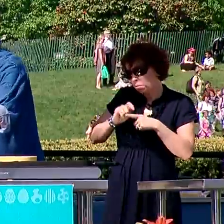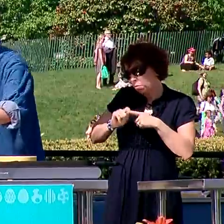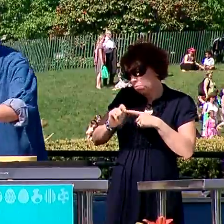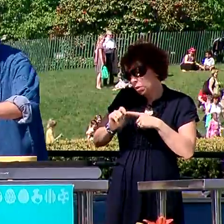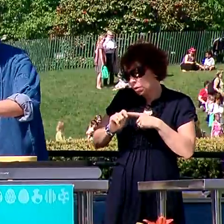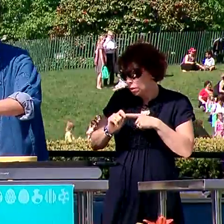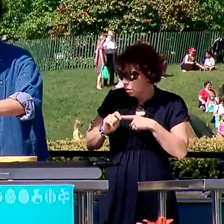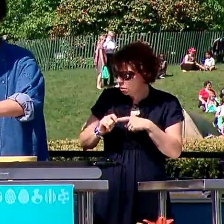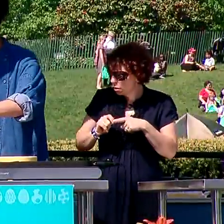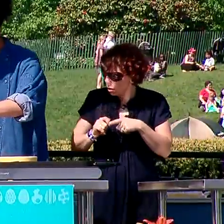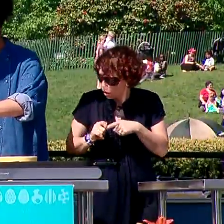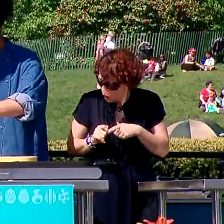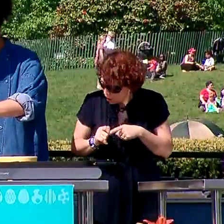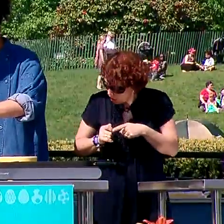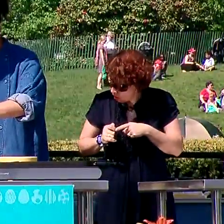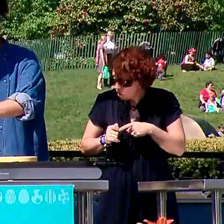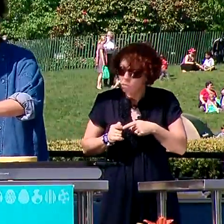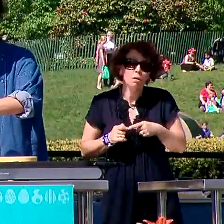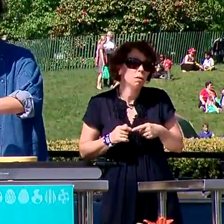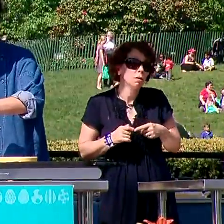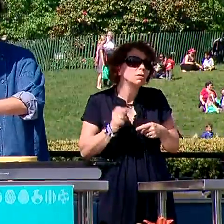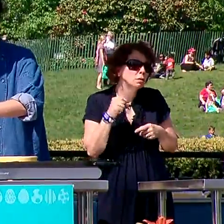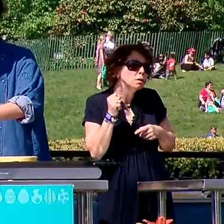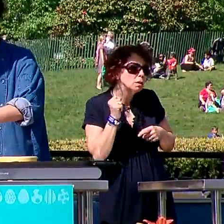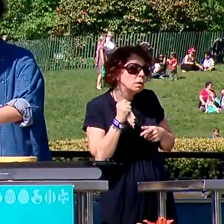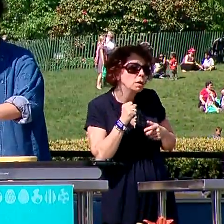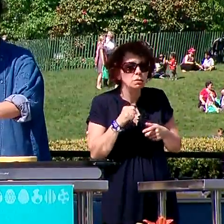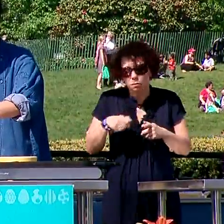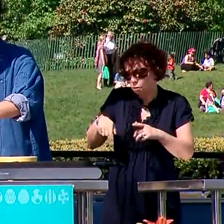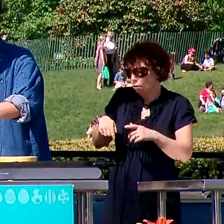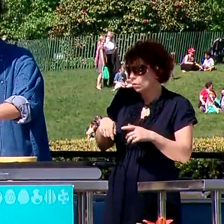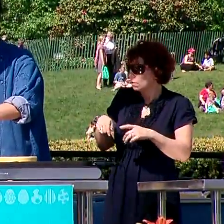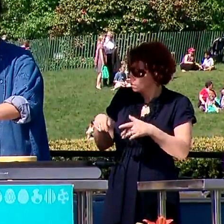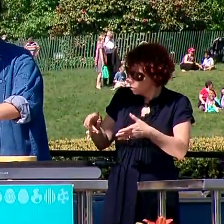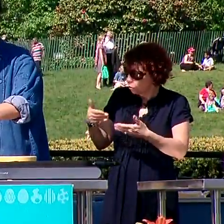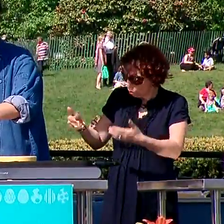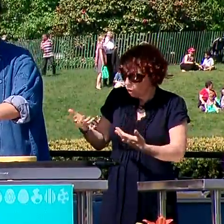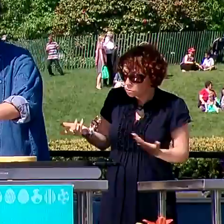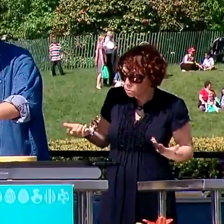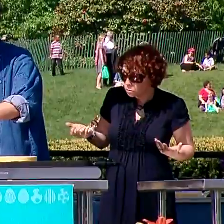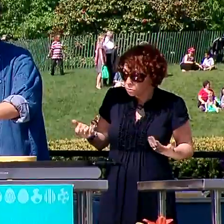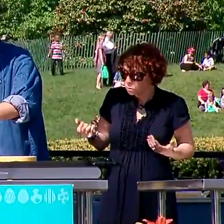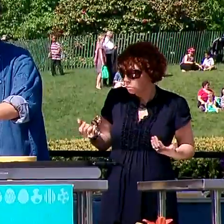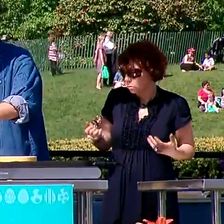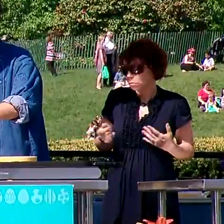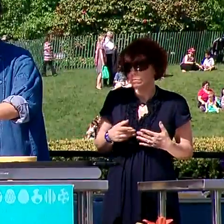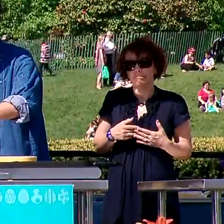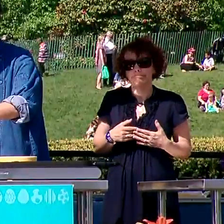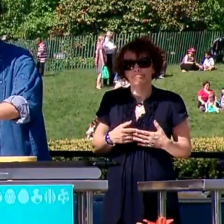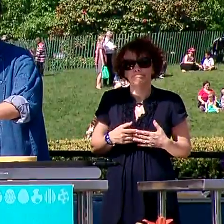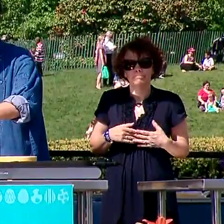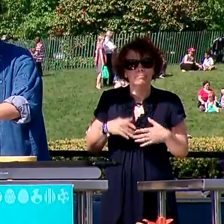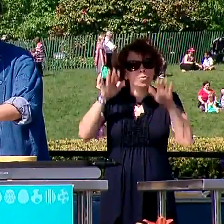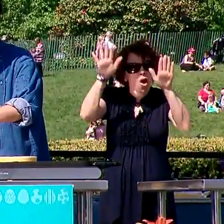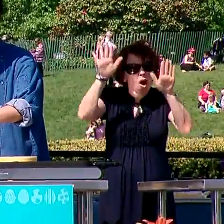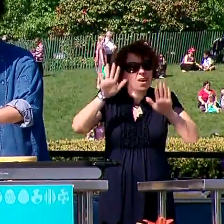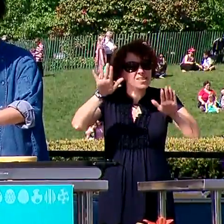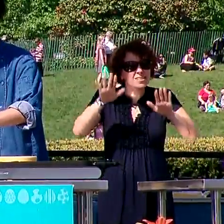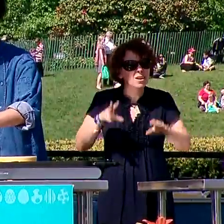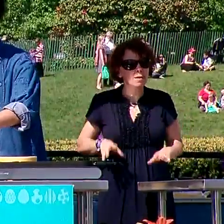You want some -- so scrape those in there. Awesome. Beautiful. Great.